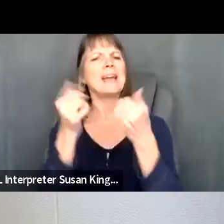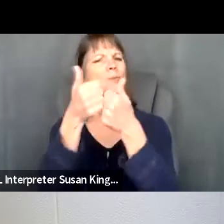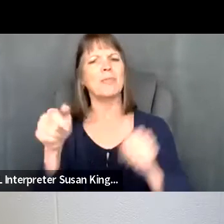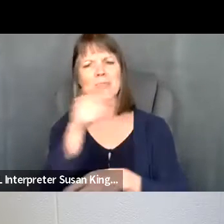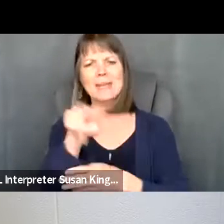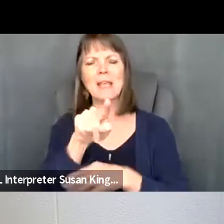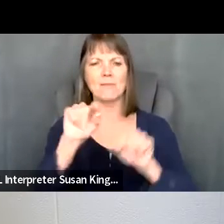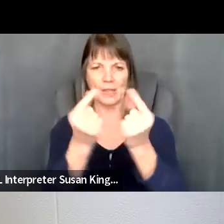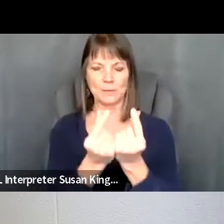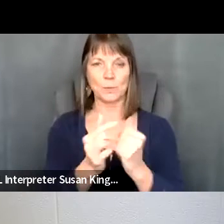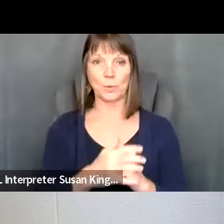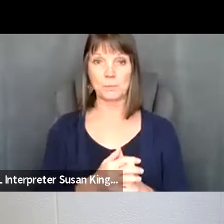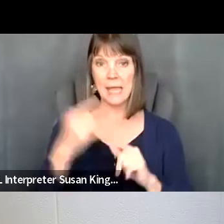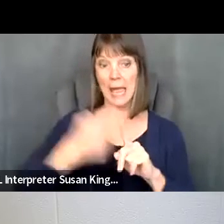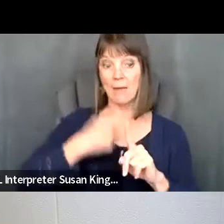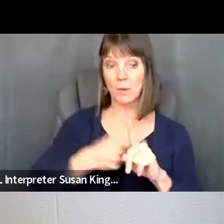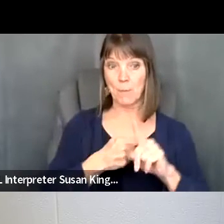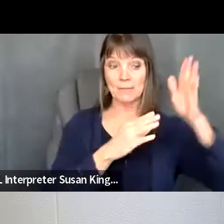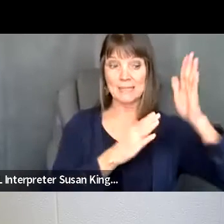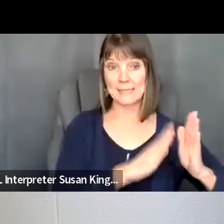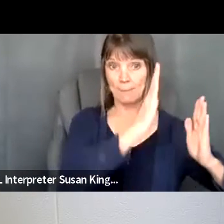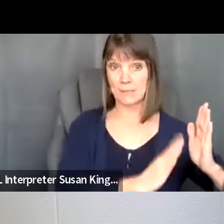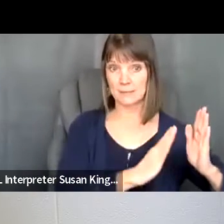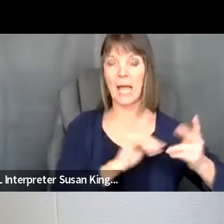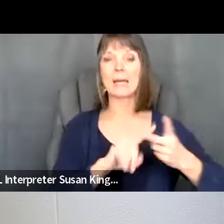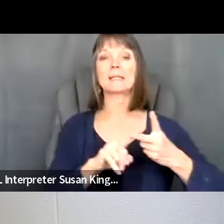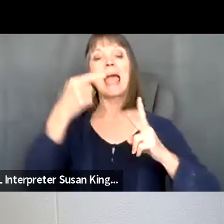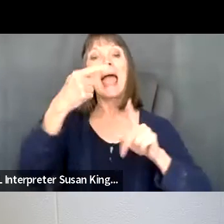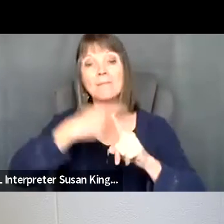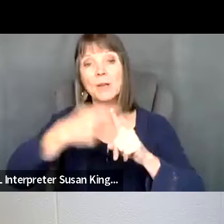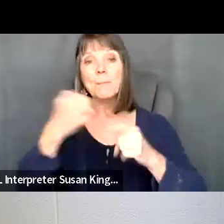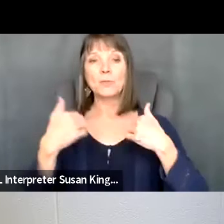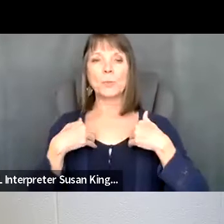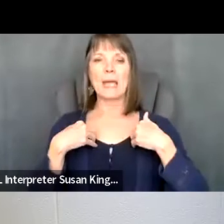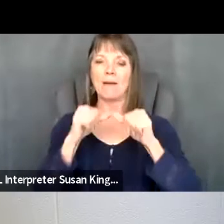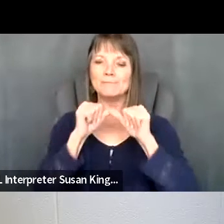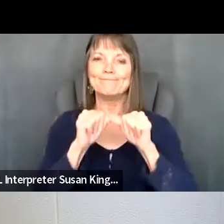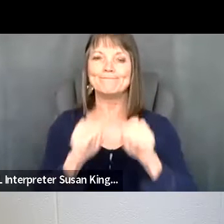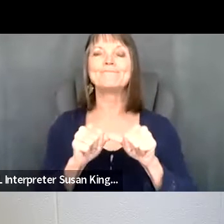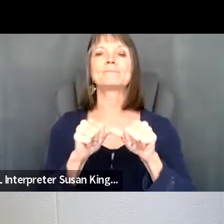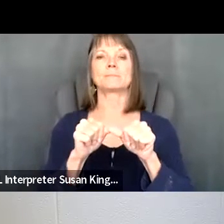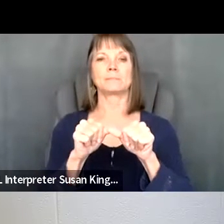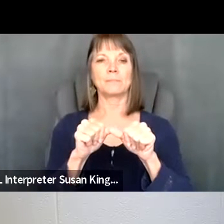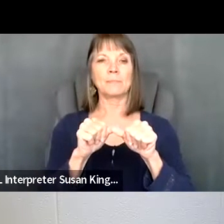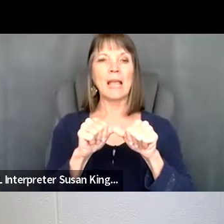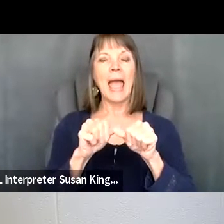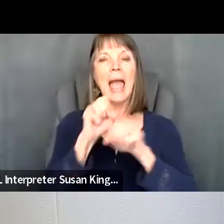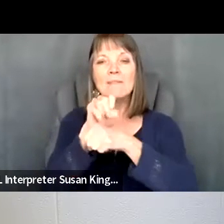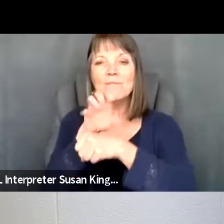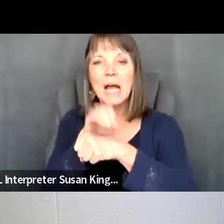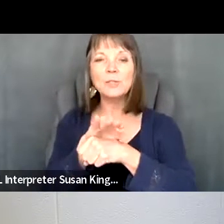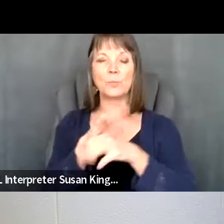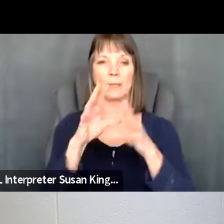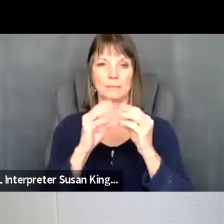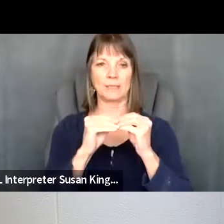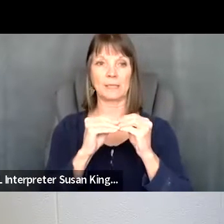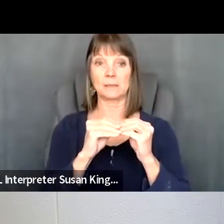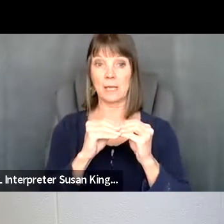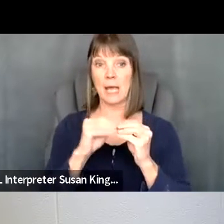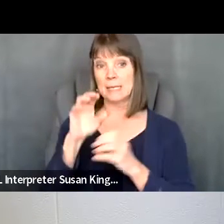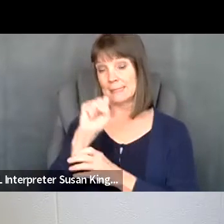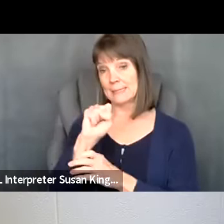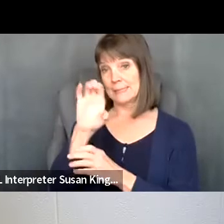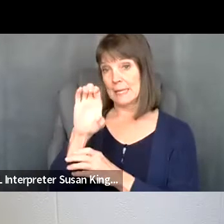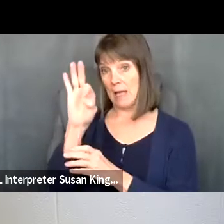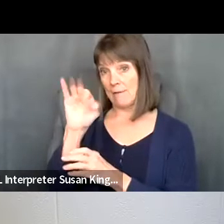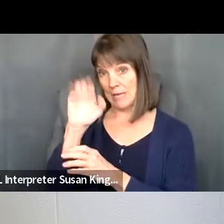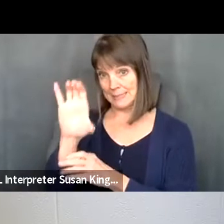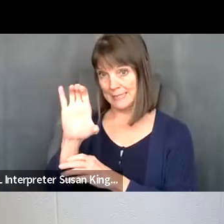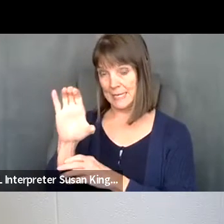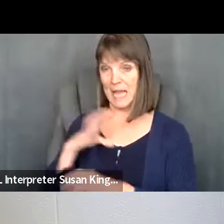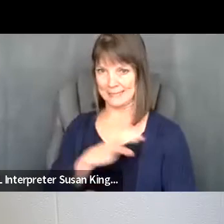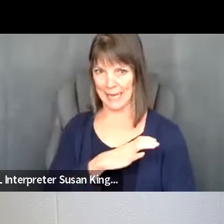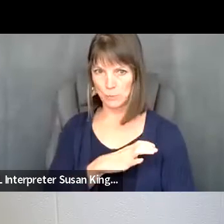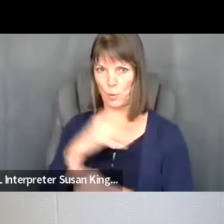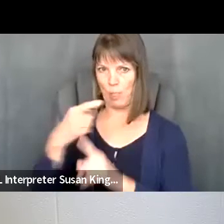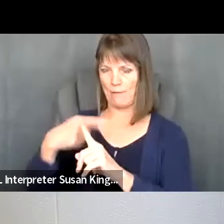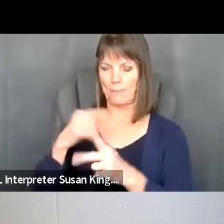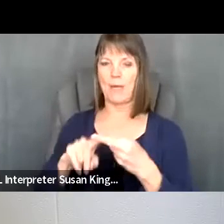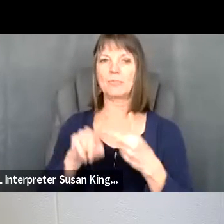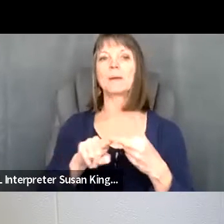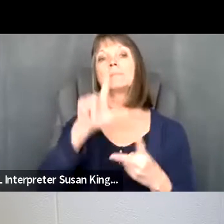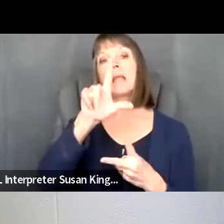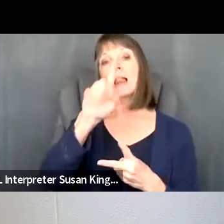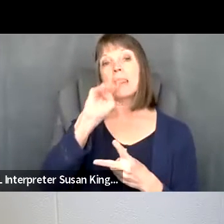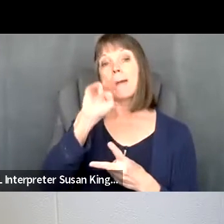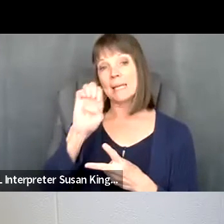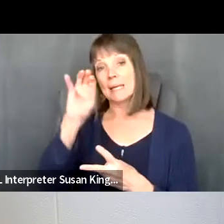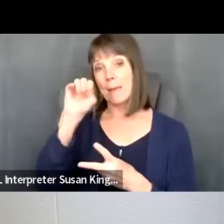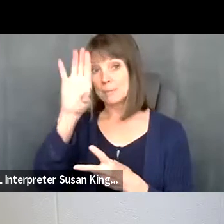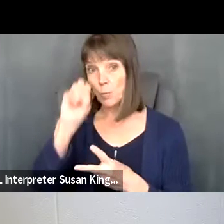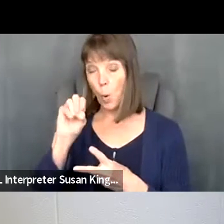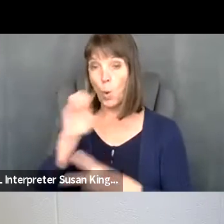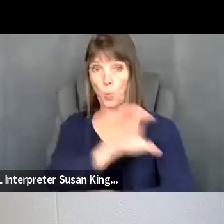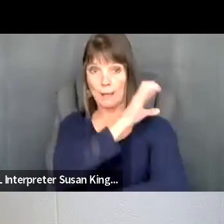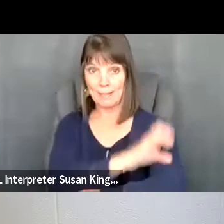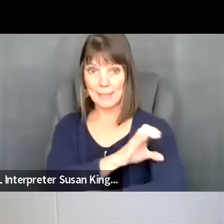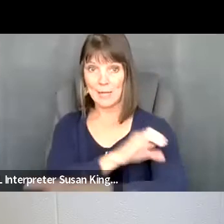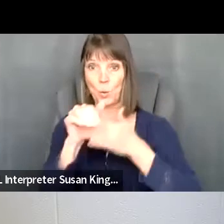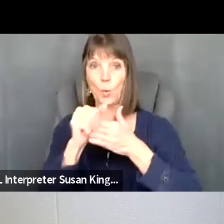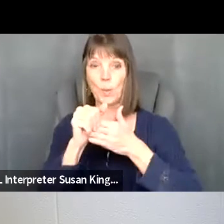Kelly Crosbie: Every month we have a side by side meeting, and every once we have a standing group of advisory meetings we've got our State Consumer and Family Advisory Council. We've got that every month. We have a meeting with our L. Me. Mco. Clinical leadership every month. One hundred.